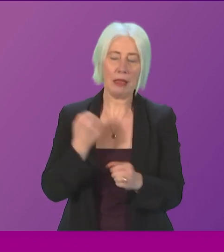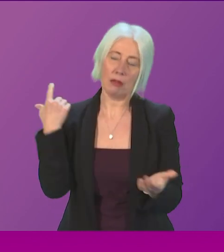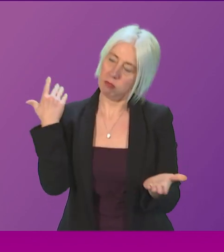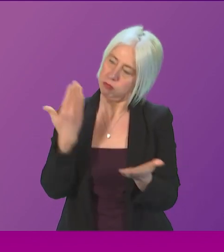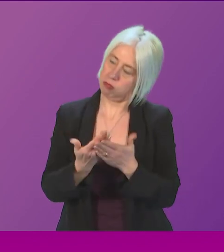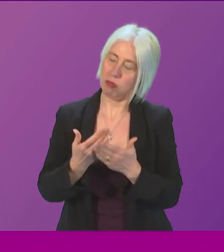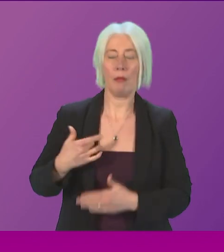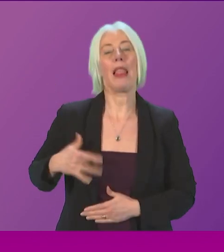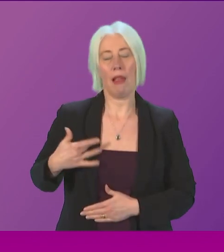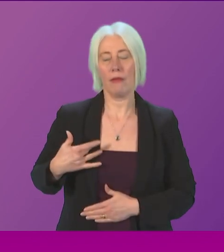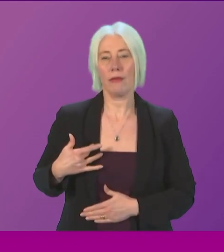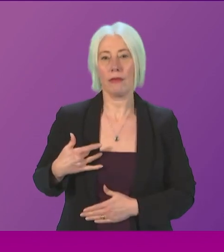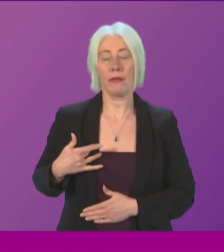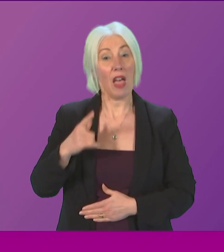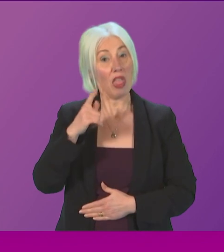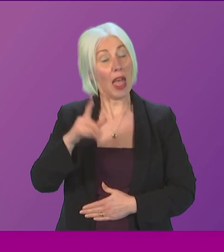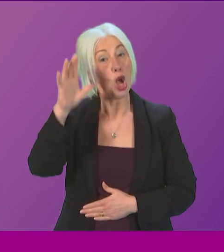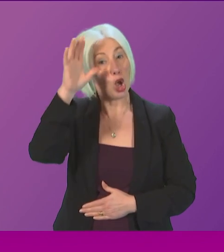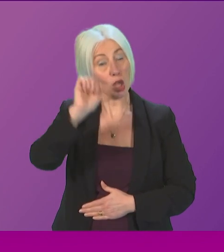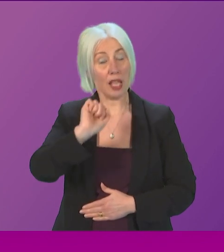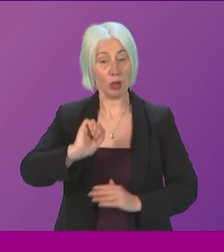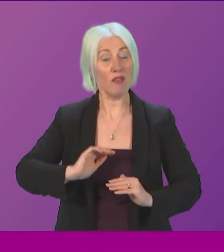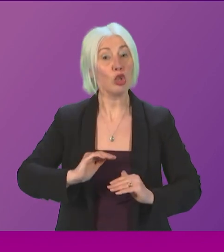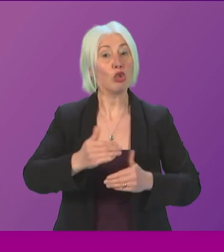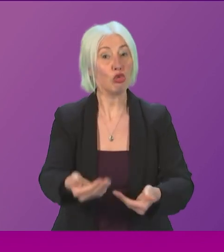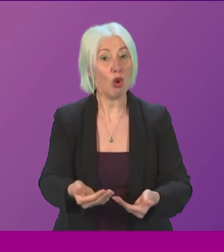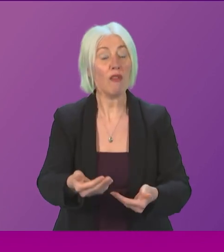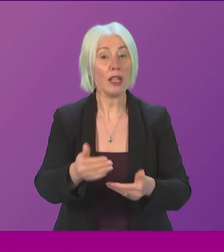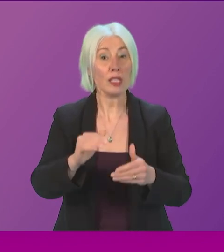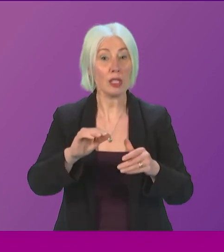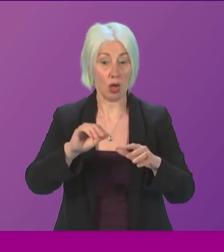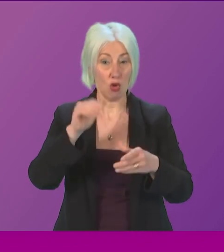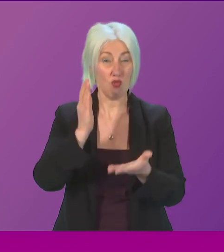That is a concept of service that encompassed the events of the whole weekend.